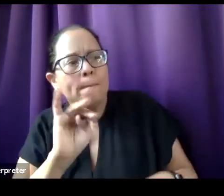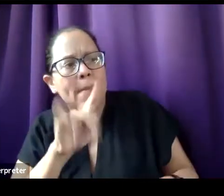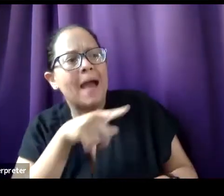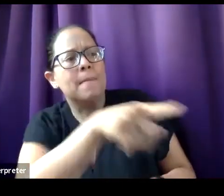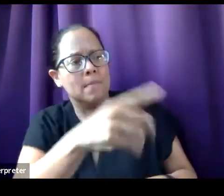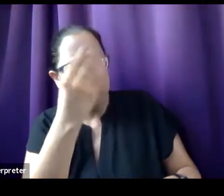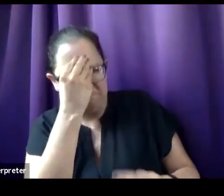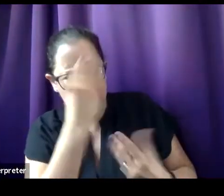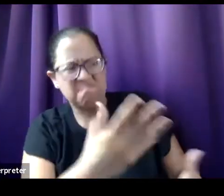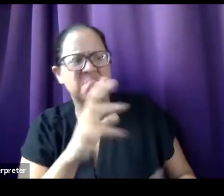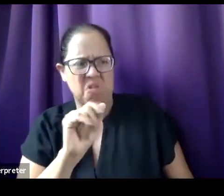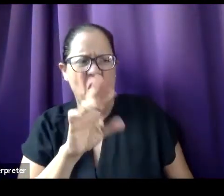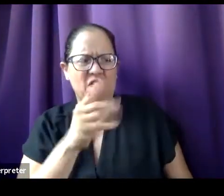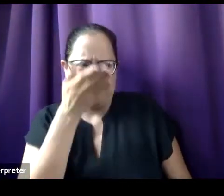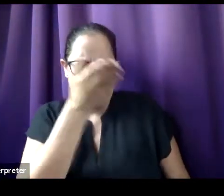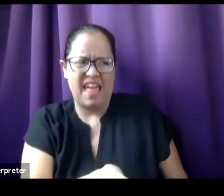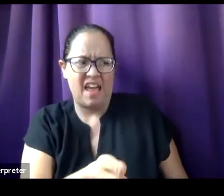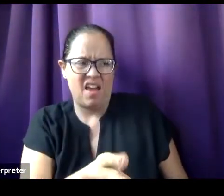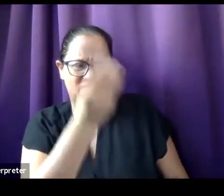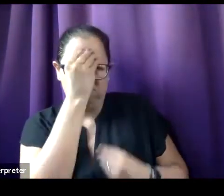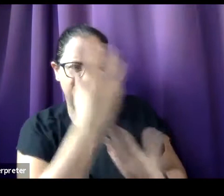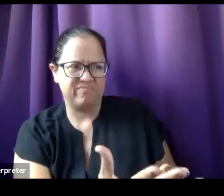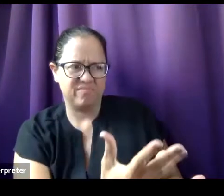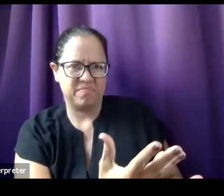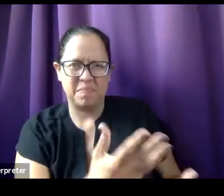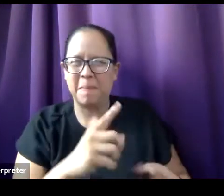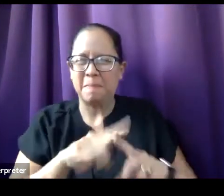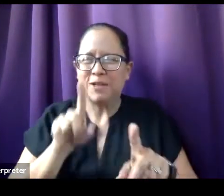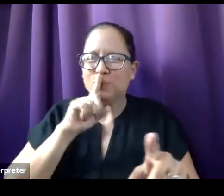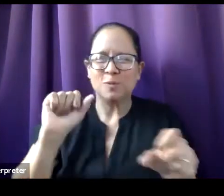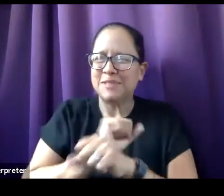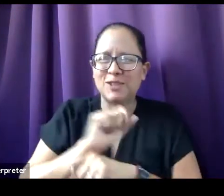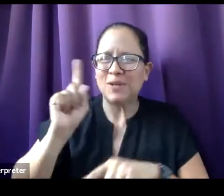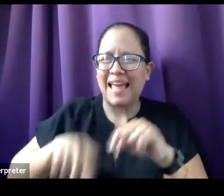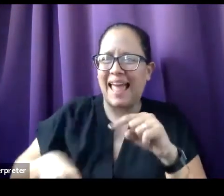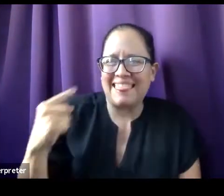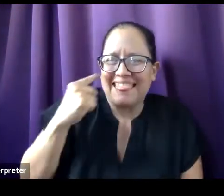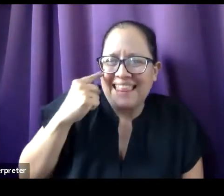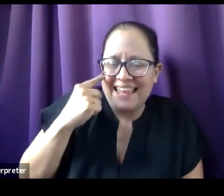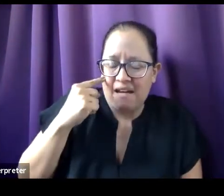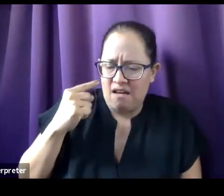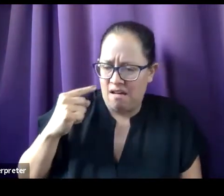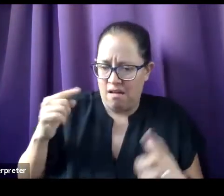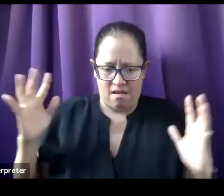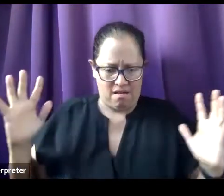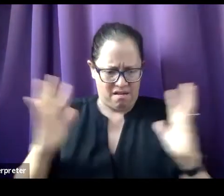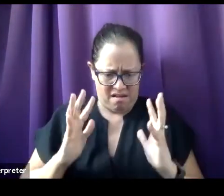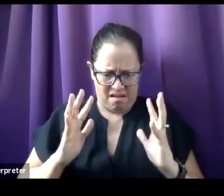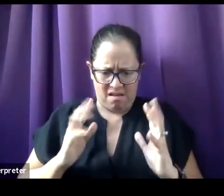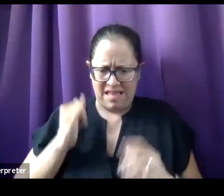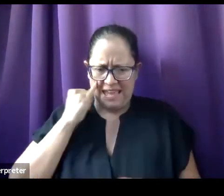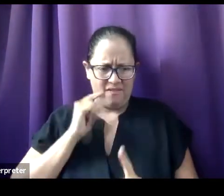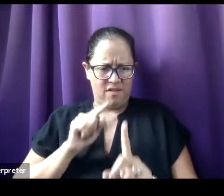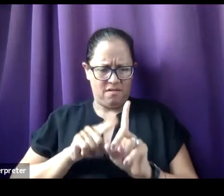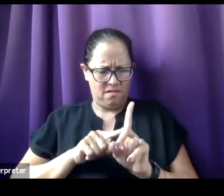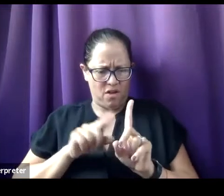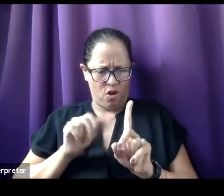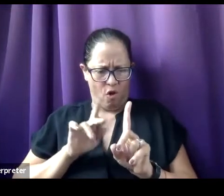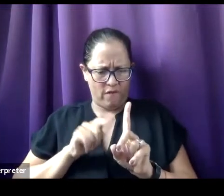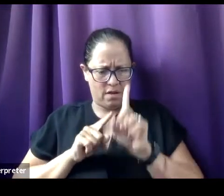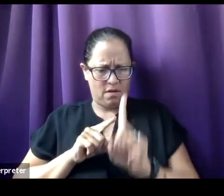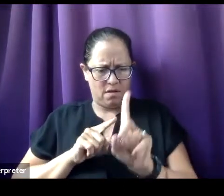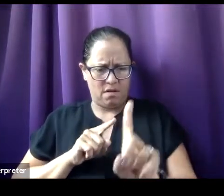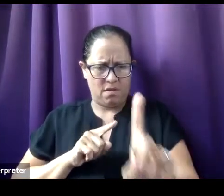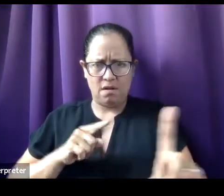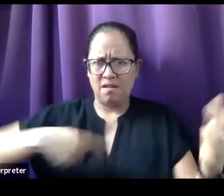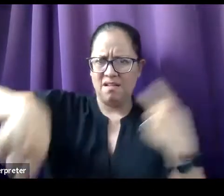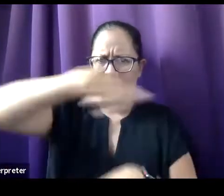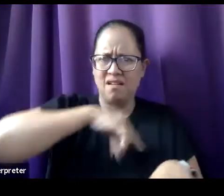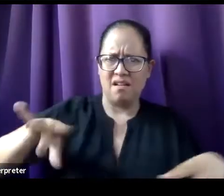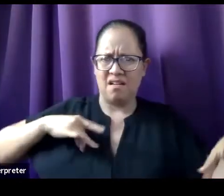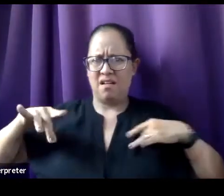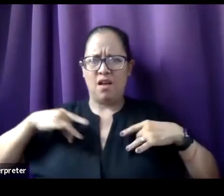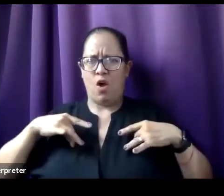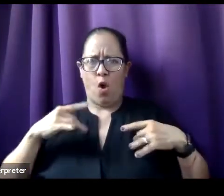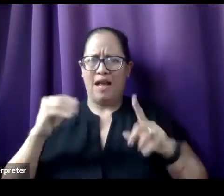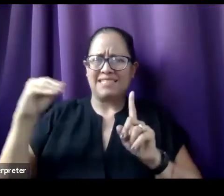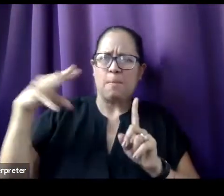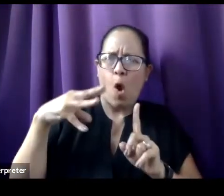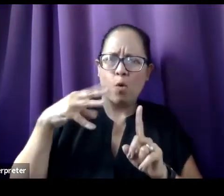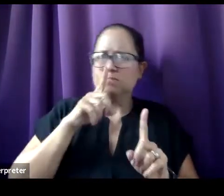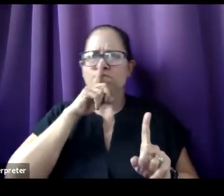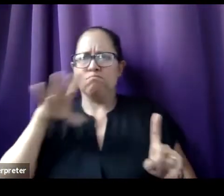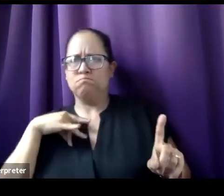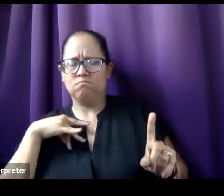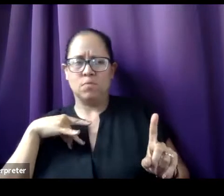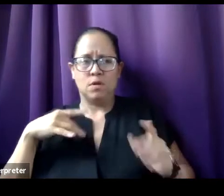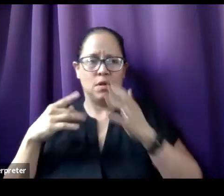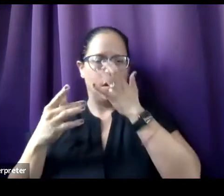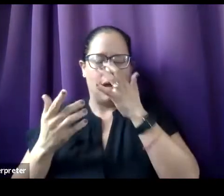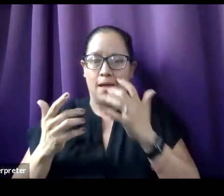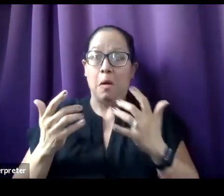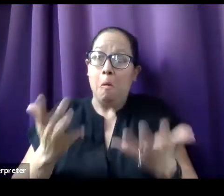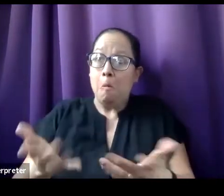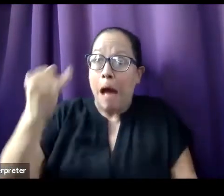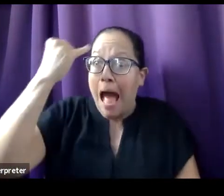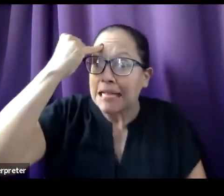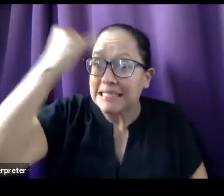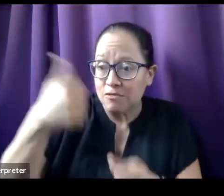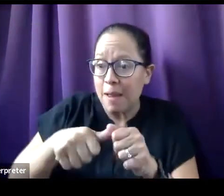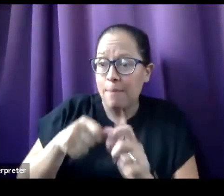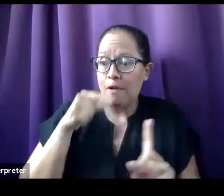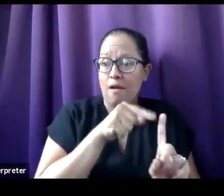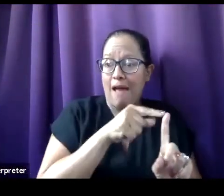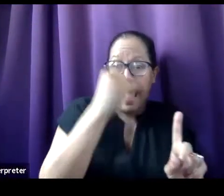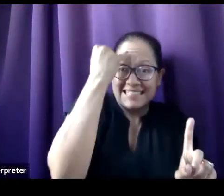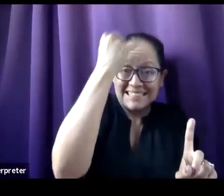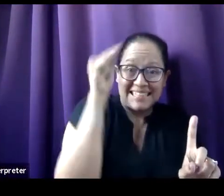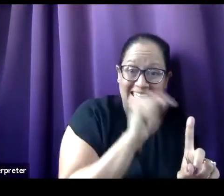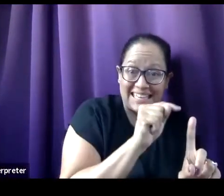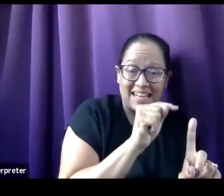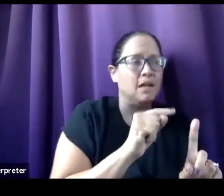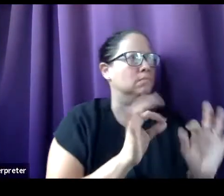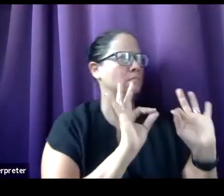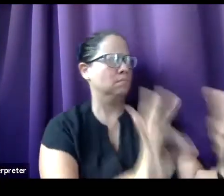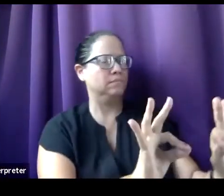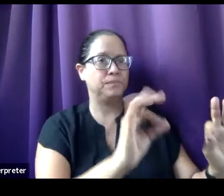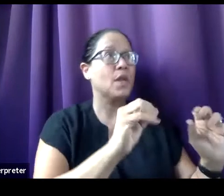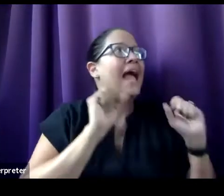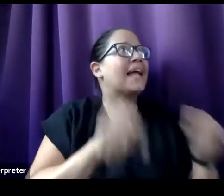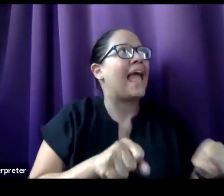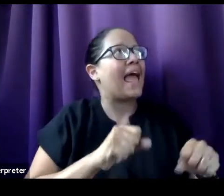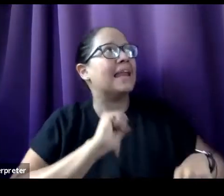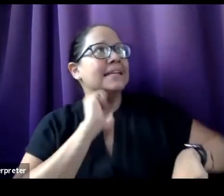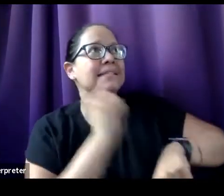universals that people were effectively hot swappable that locations, one form or another really didn't matter. And importantly, that in an in an abstraction, you could effectively transcend anything that might be perhaps a hiccup, you'd be able identify